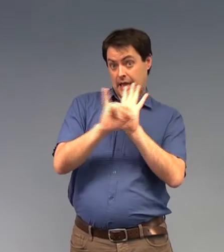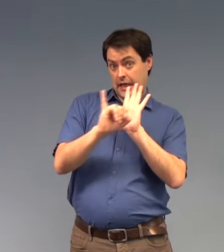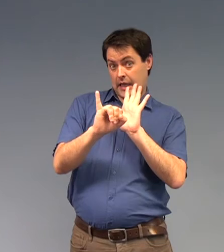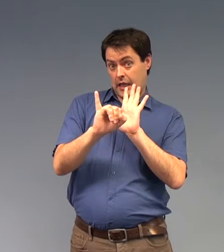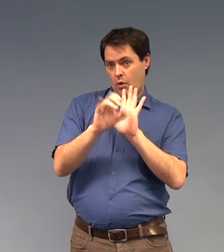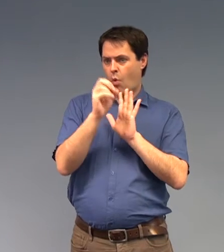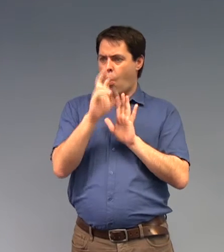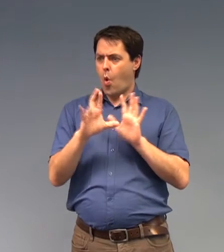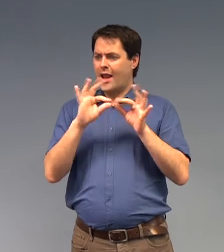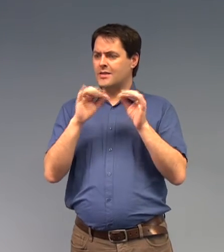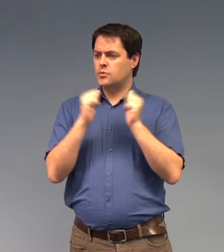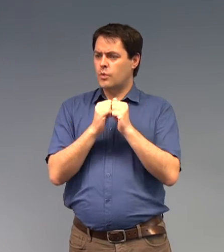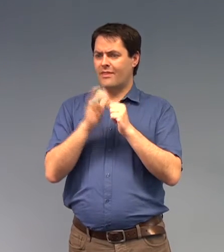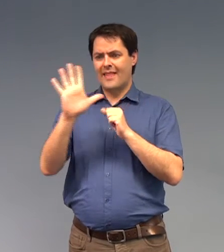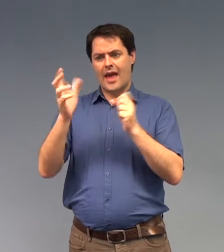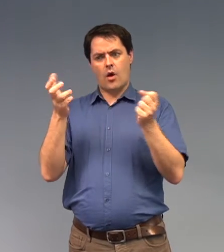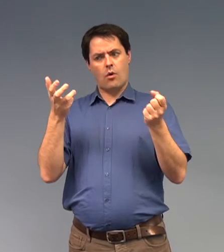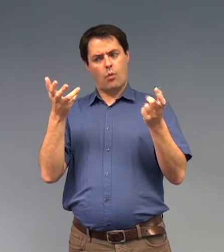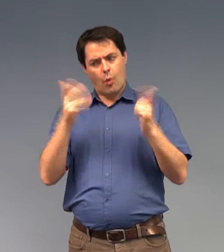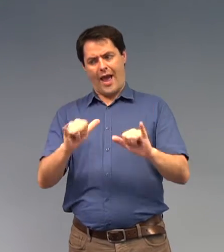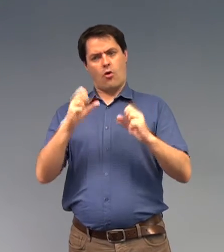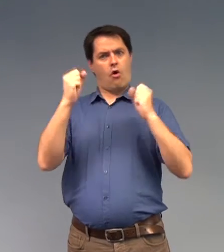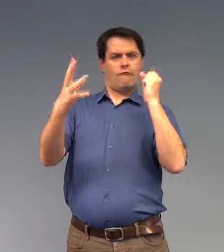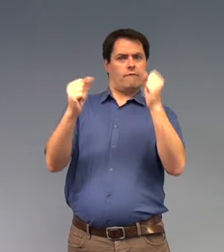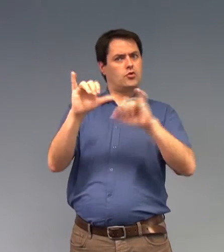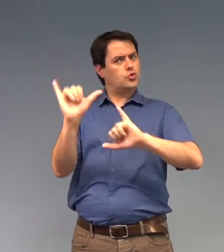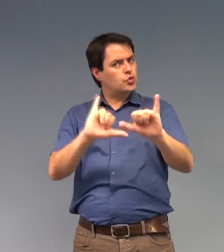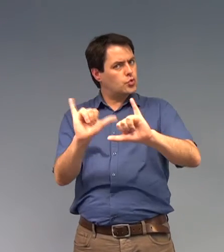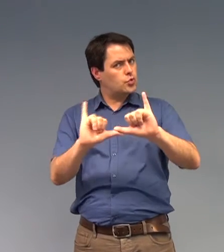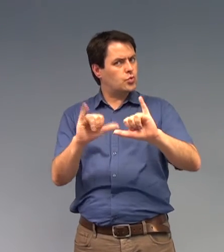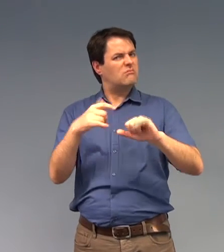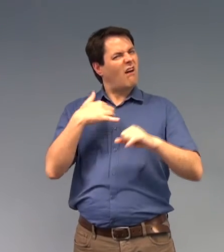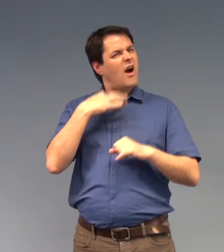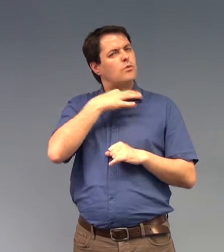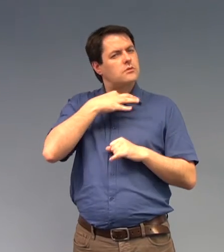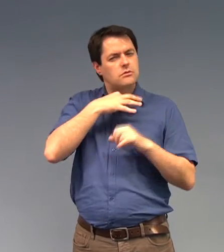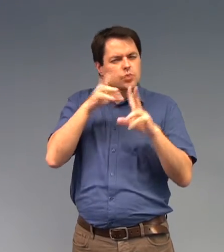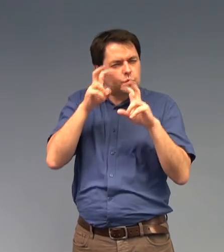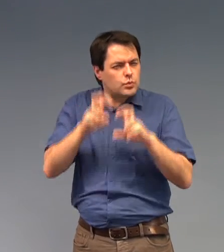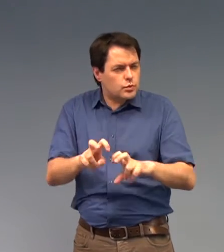At that time, many Deaf people were pleased to see DIs on television.